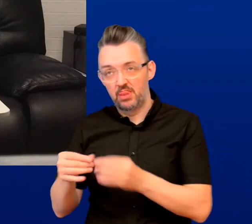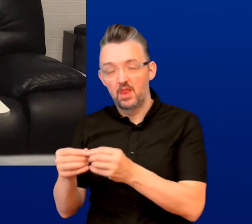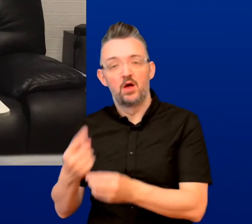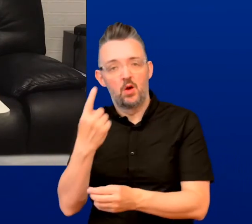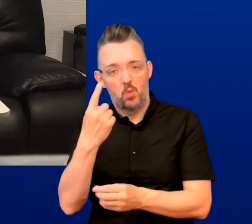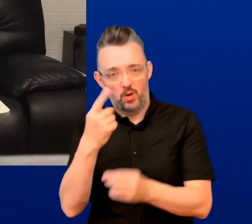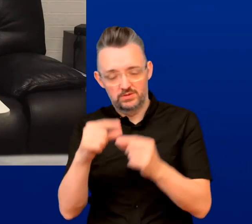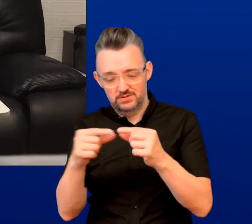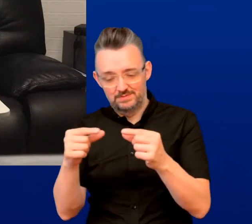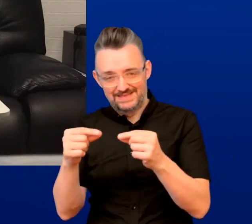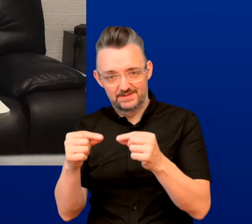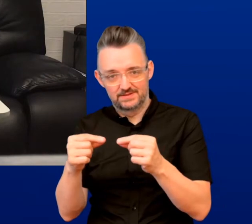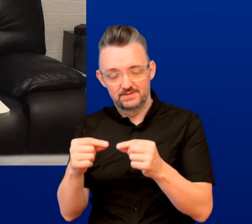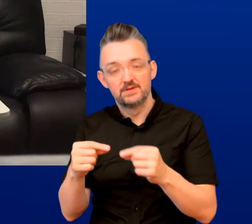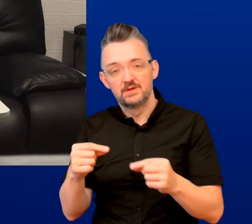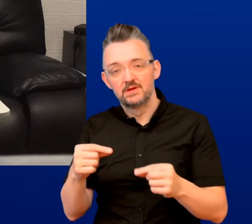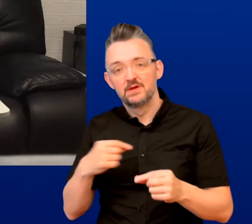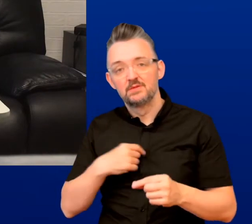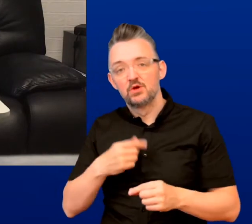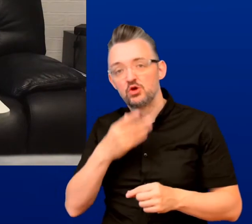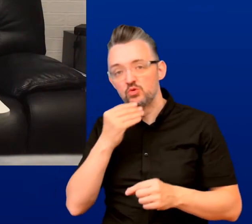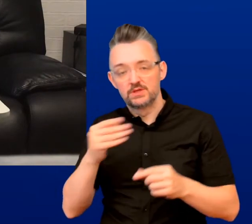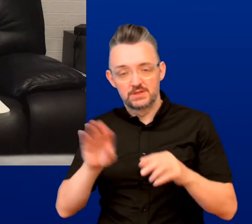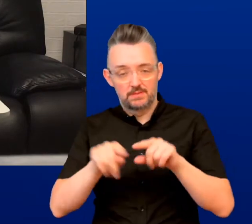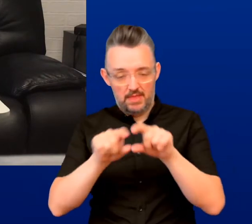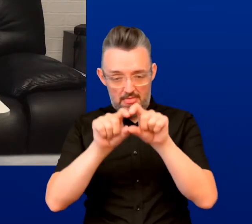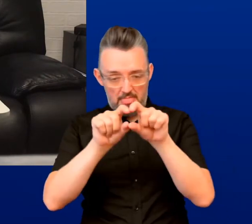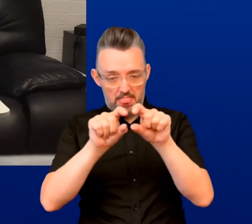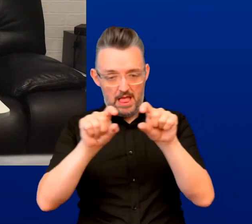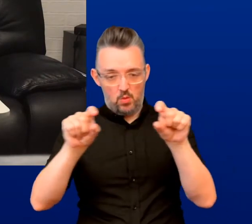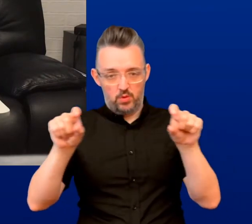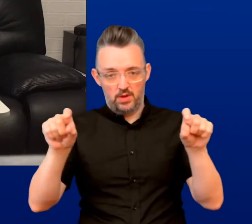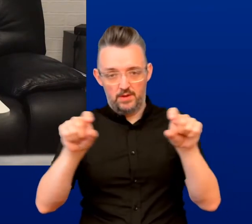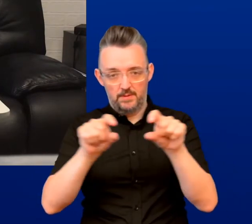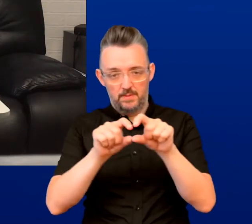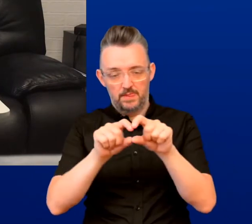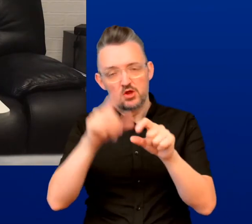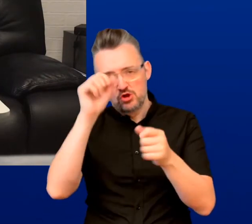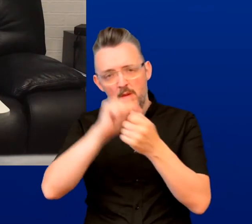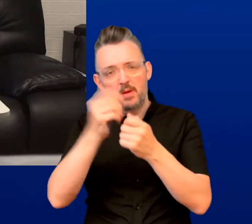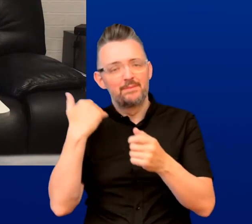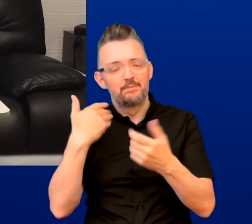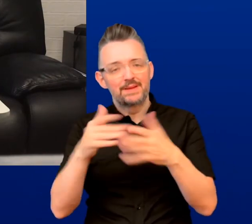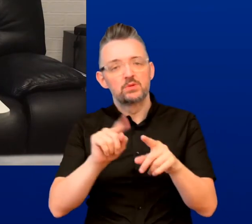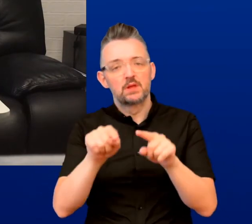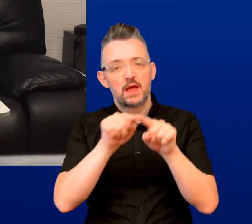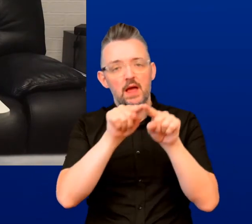and for this i'm going to go horizontally do you remember we drew lines on our bits of paper.